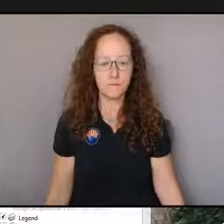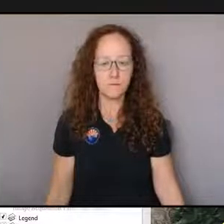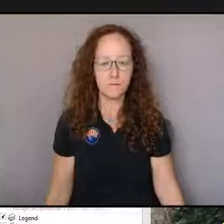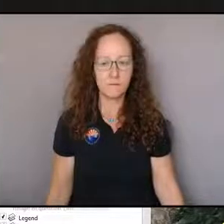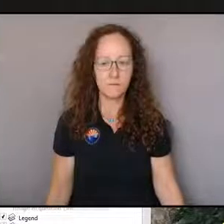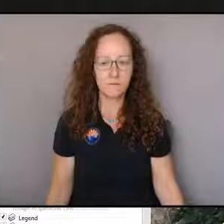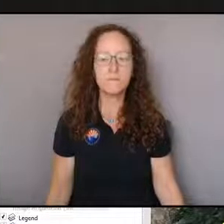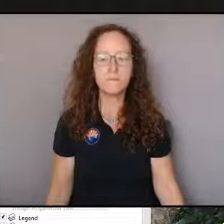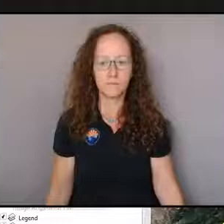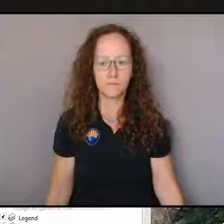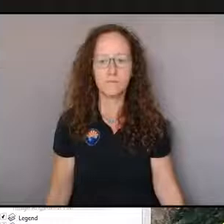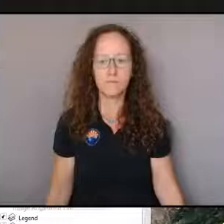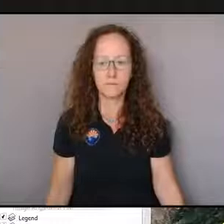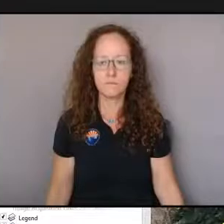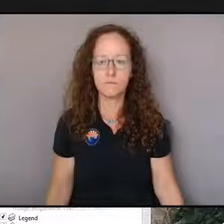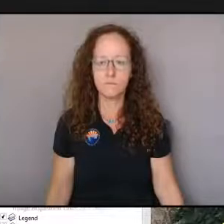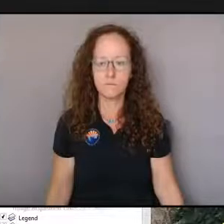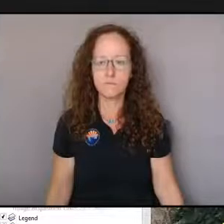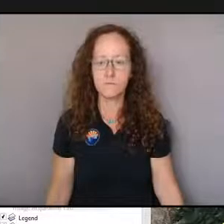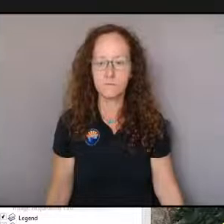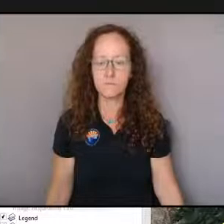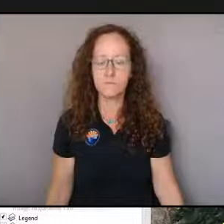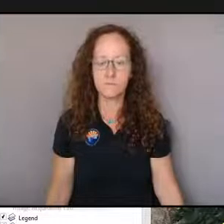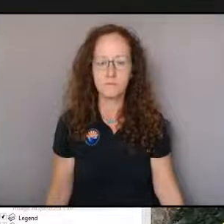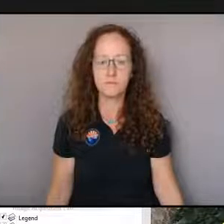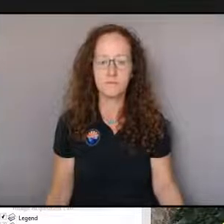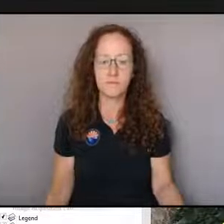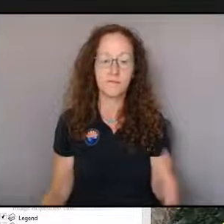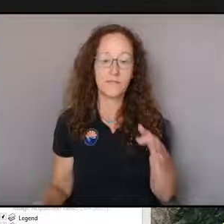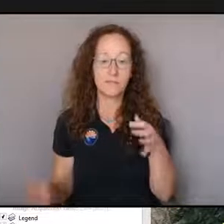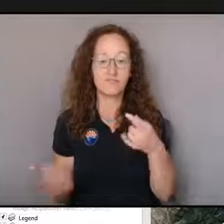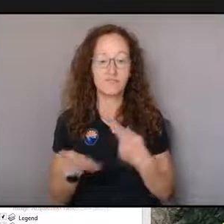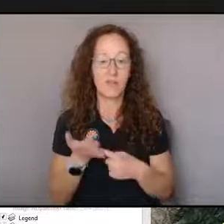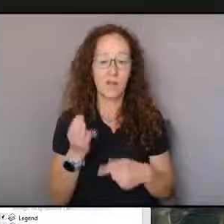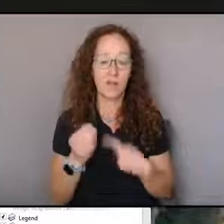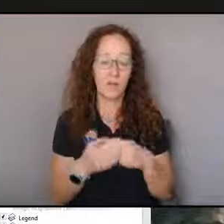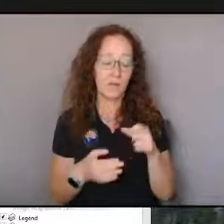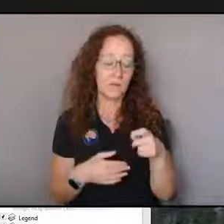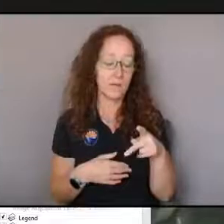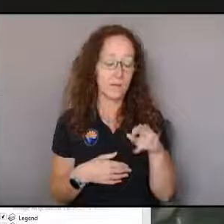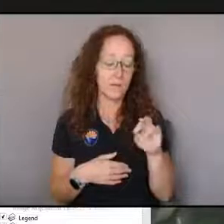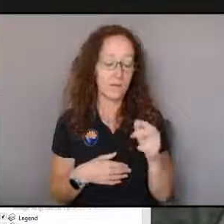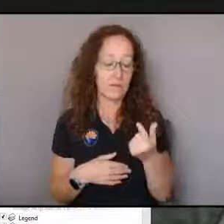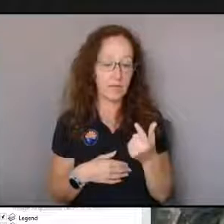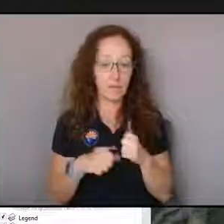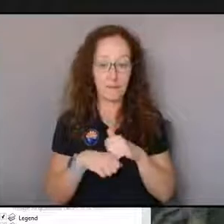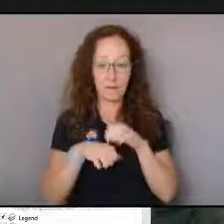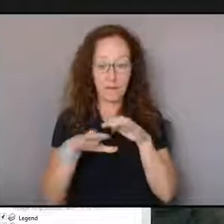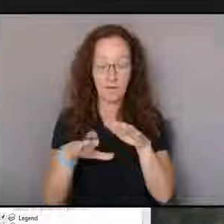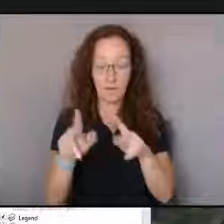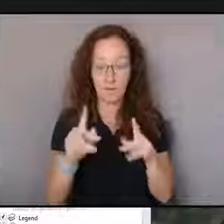TOMORROW. OKAY, SO WE WERE TALKING ABOUT THE SPRING MOUNTAIN AREA AND EVERYBODY'S CONCERNED ABOUT THAT.